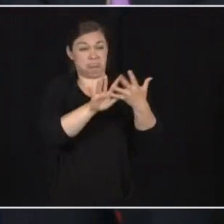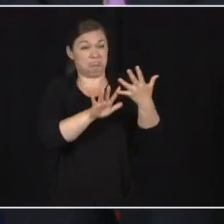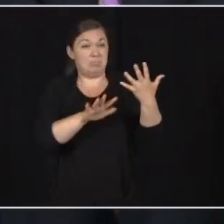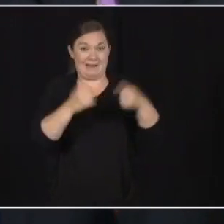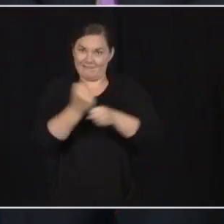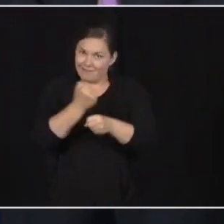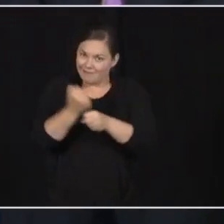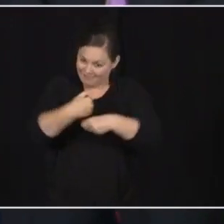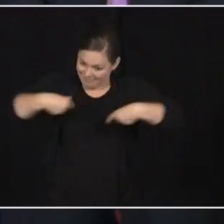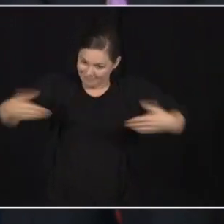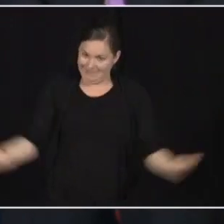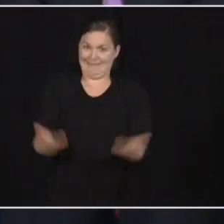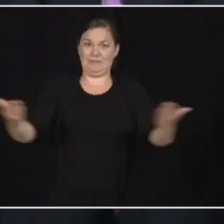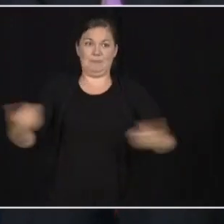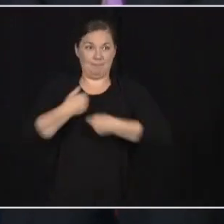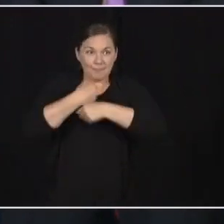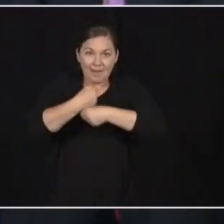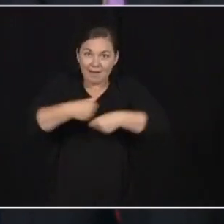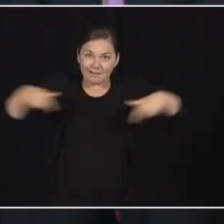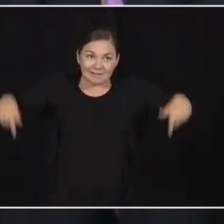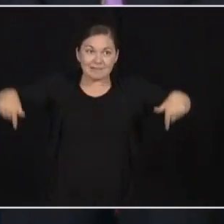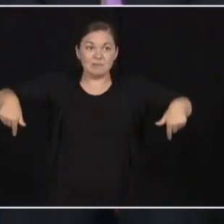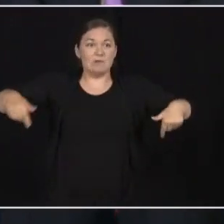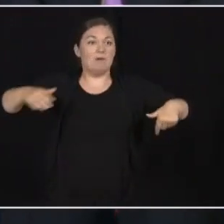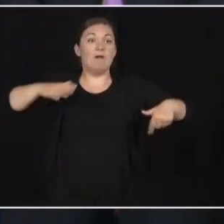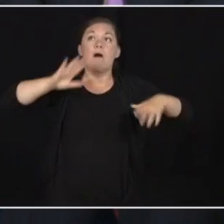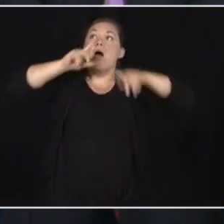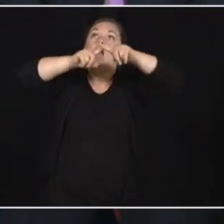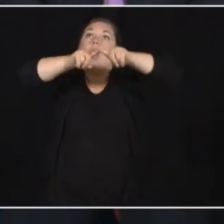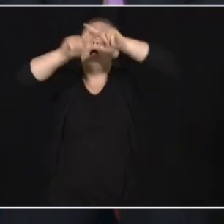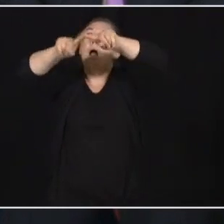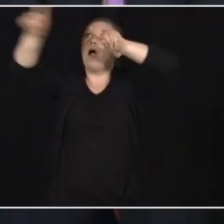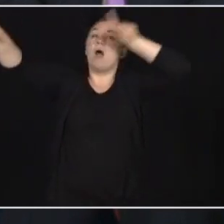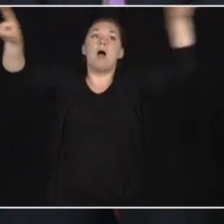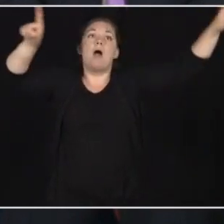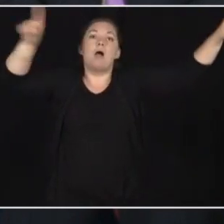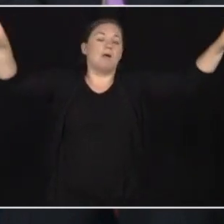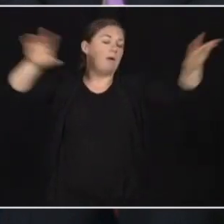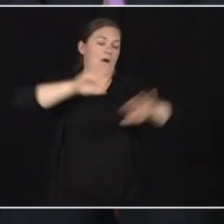approach. We will not face this problem again with PP.